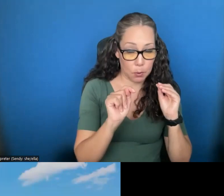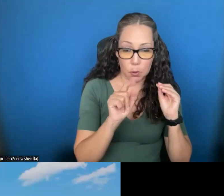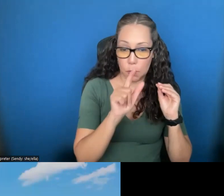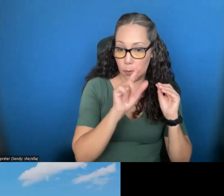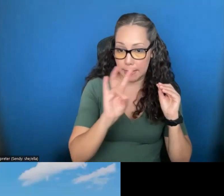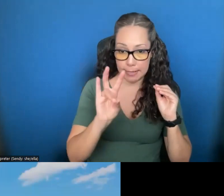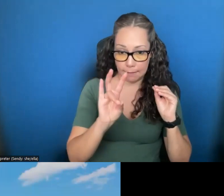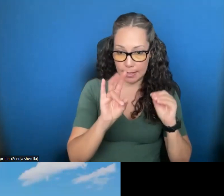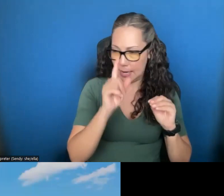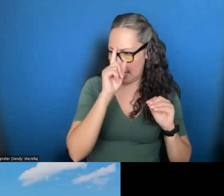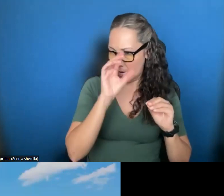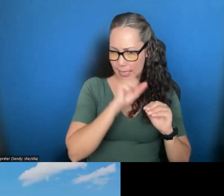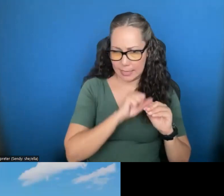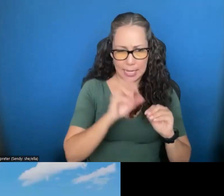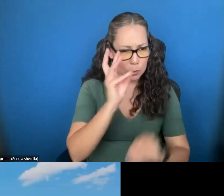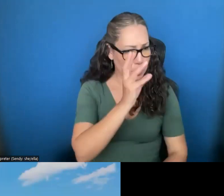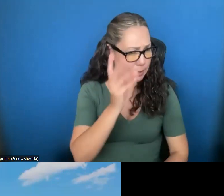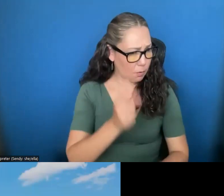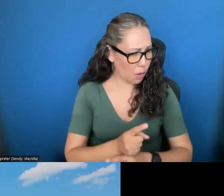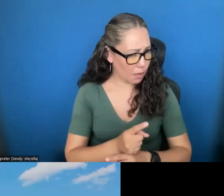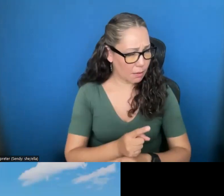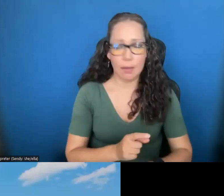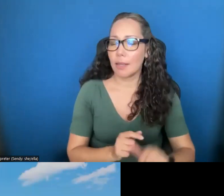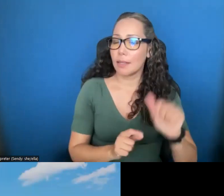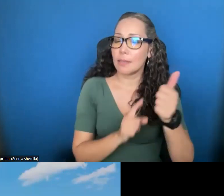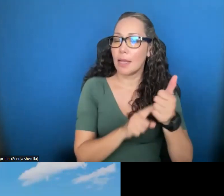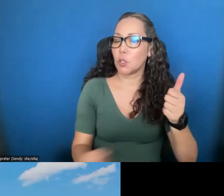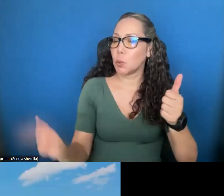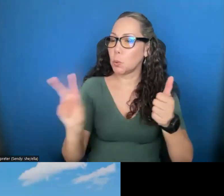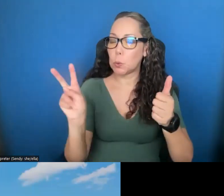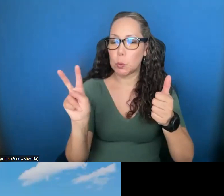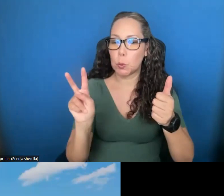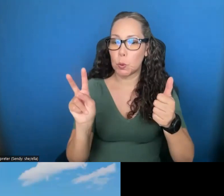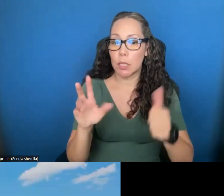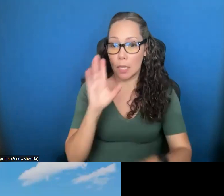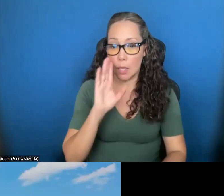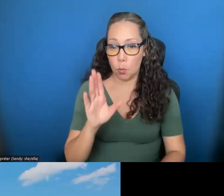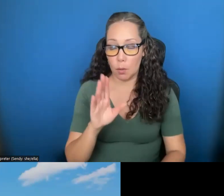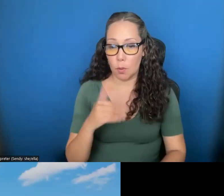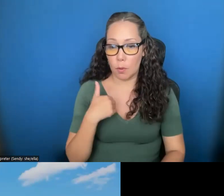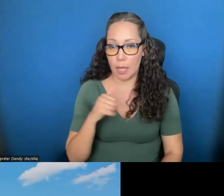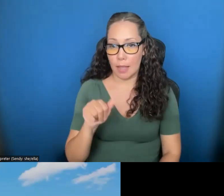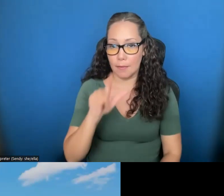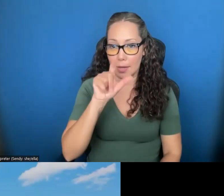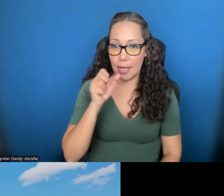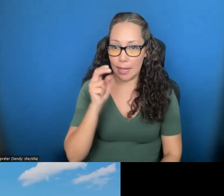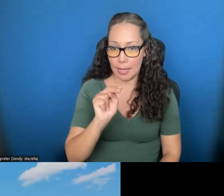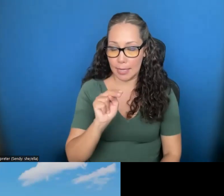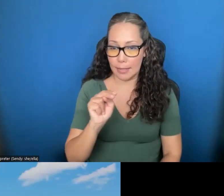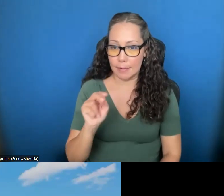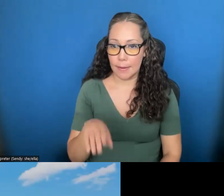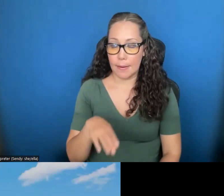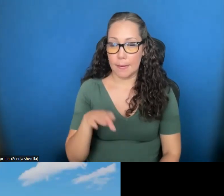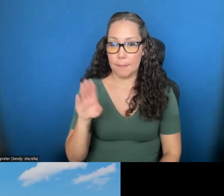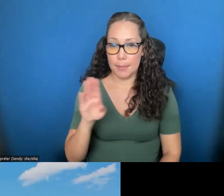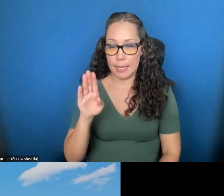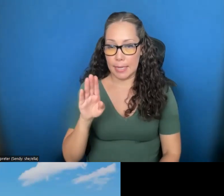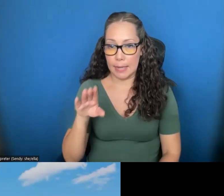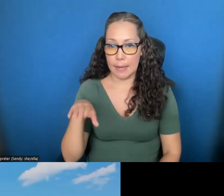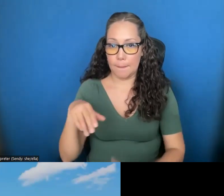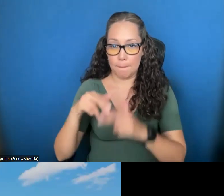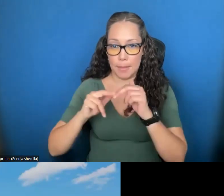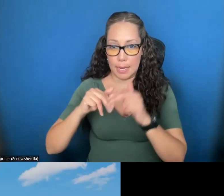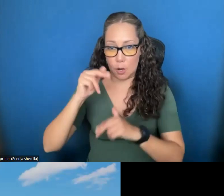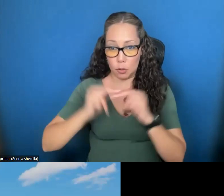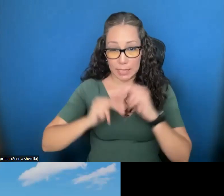Wednesday right from 10: to 2 it will be held at Allen B building however uh it is a hybrid meeting